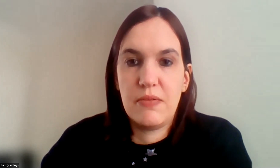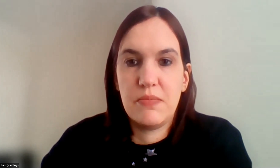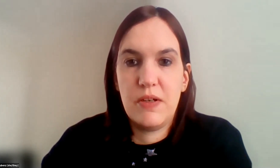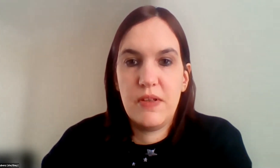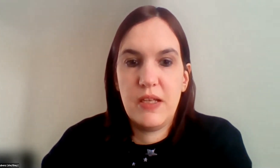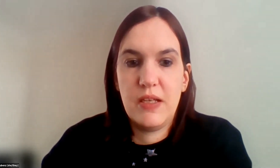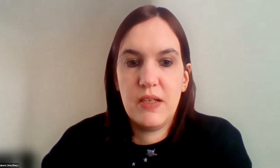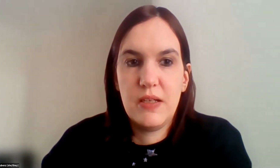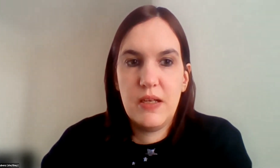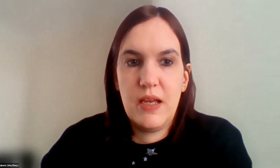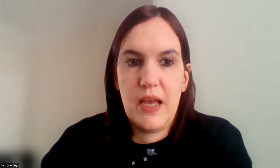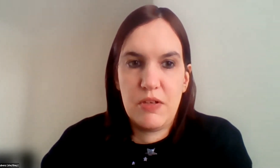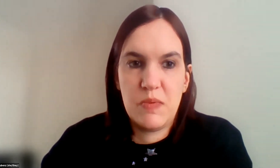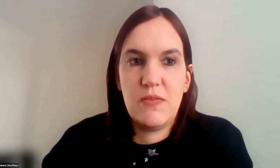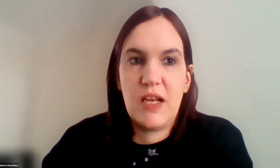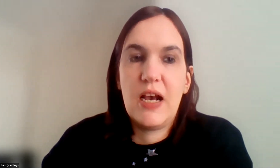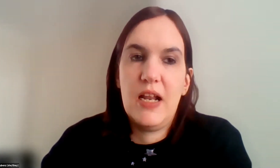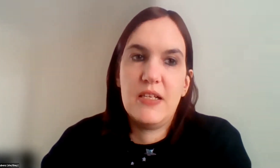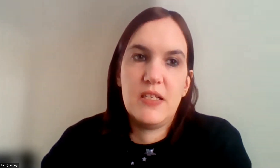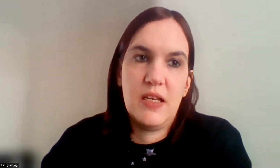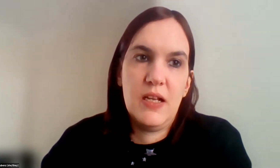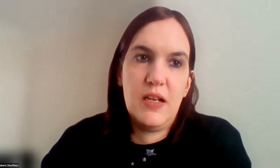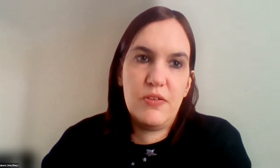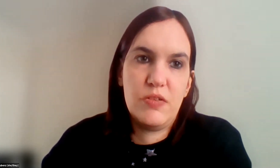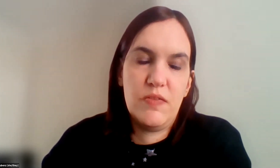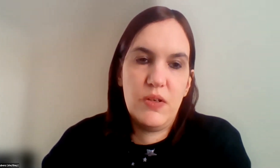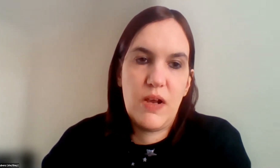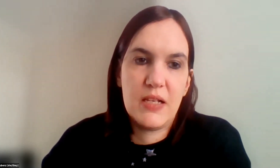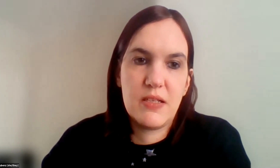actually, that was one of the areas specifically highlighted in our literature review as